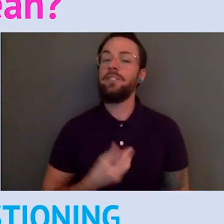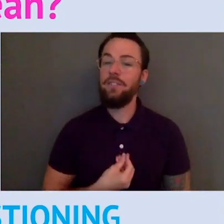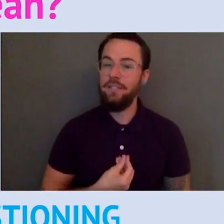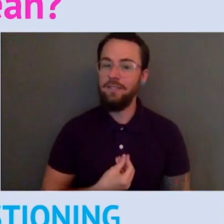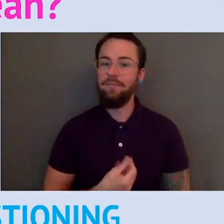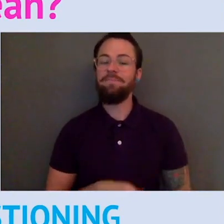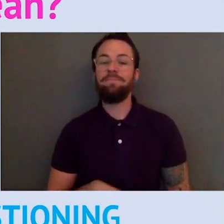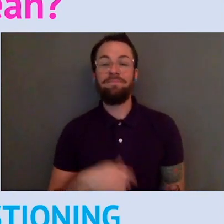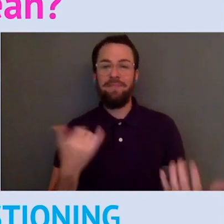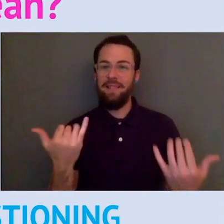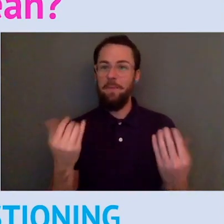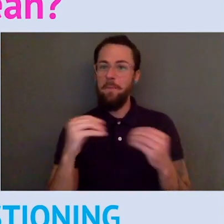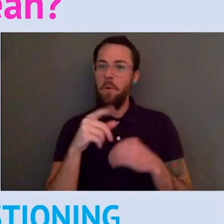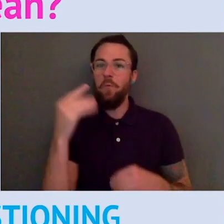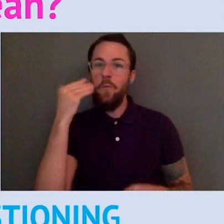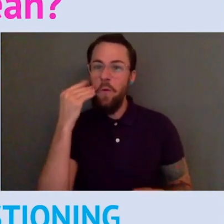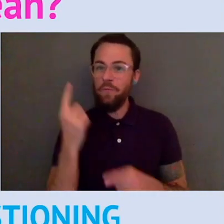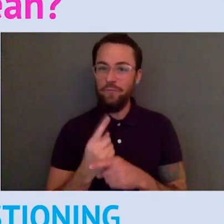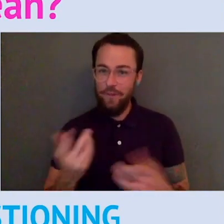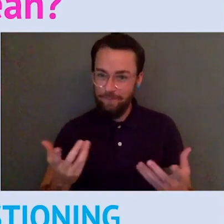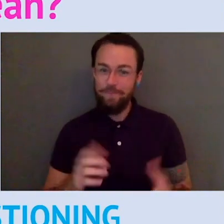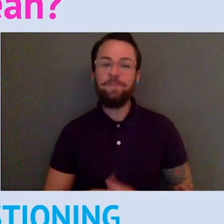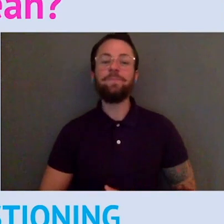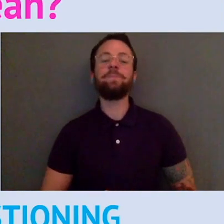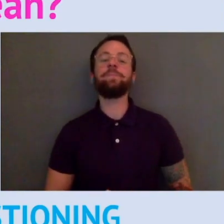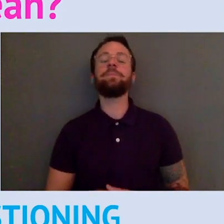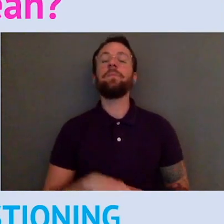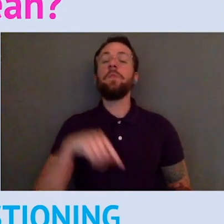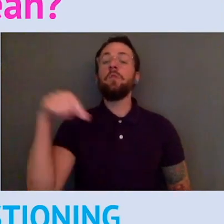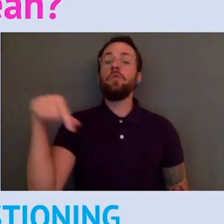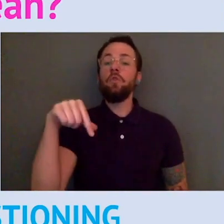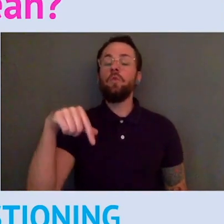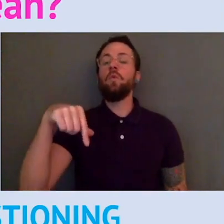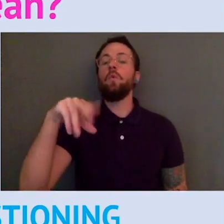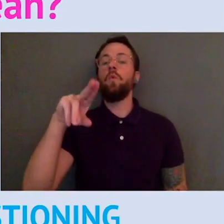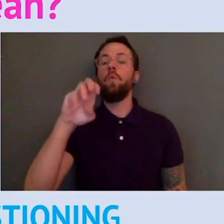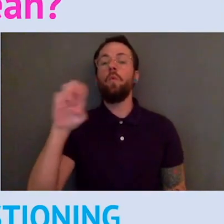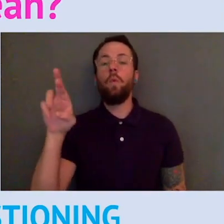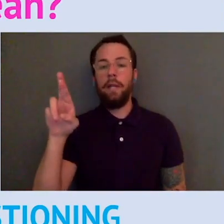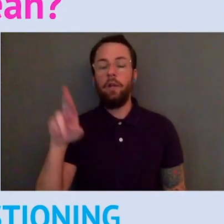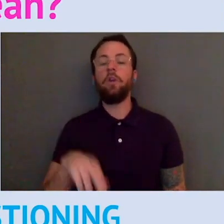is a positive way of cherishing the identities that we have as trans people.